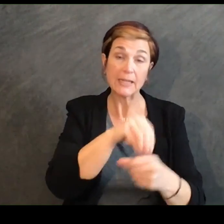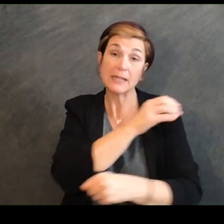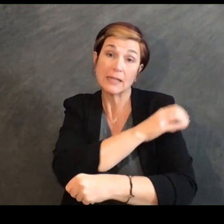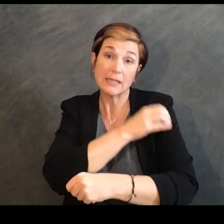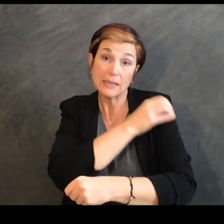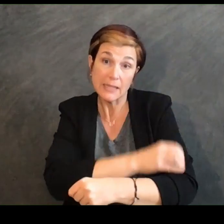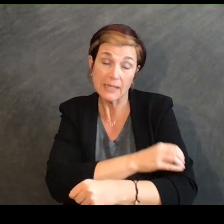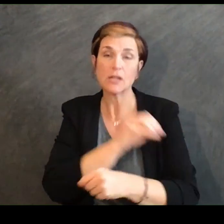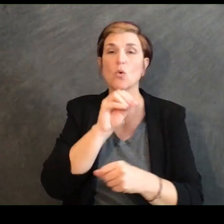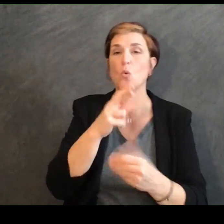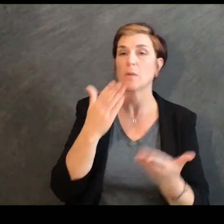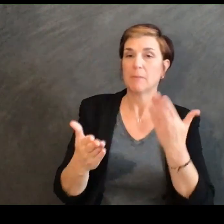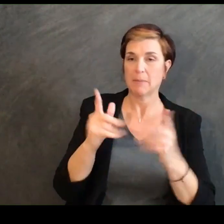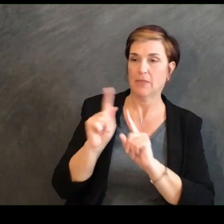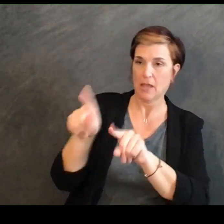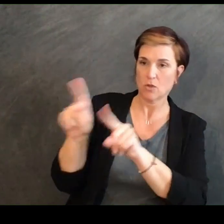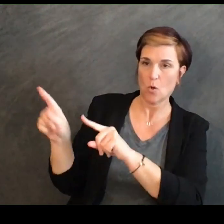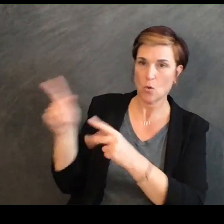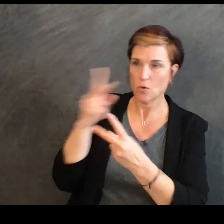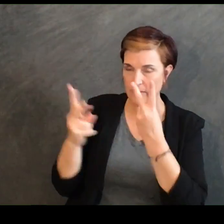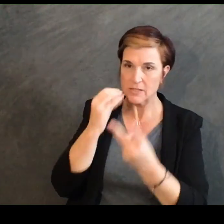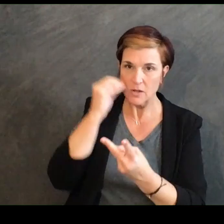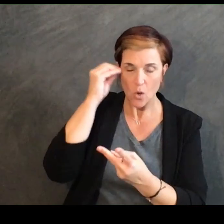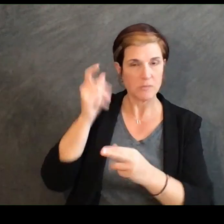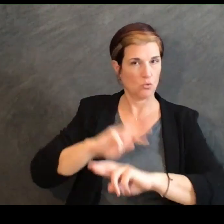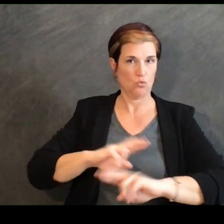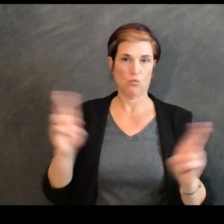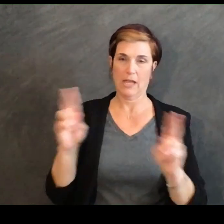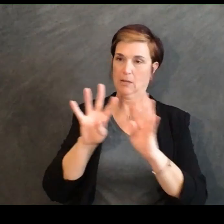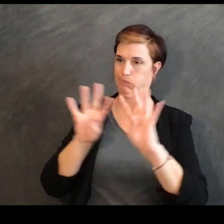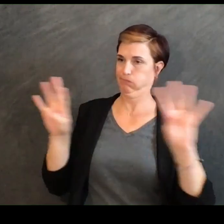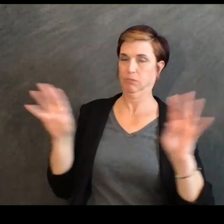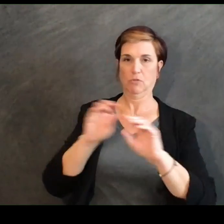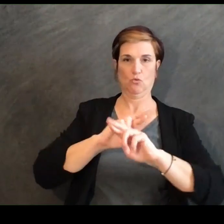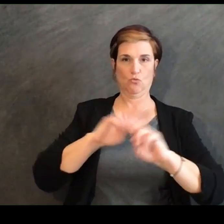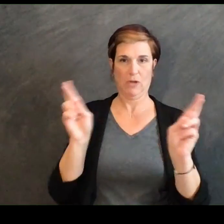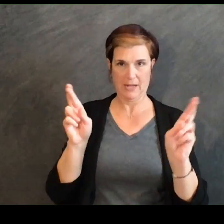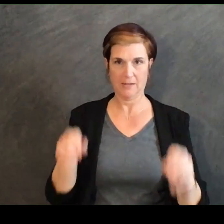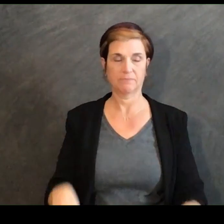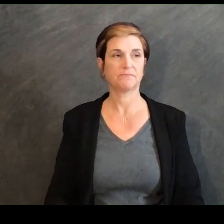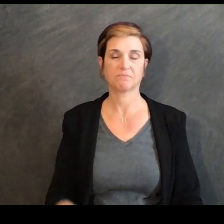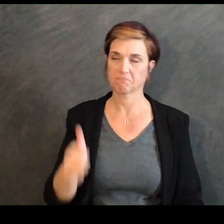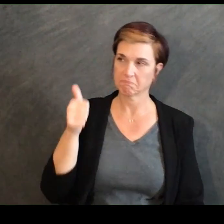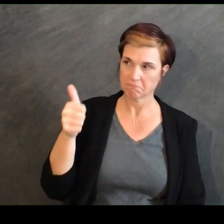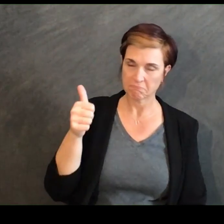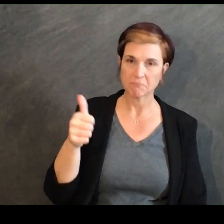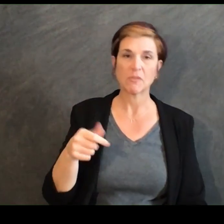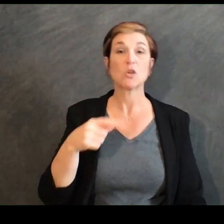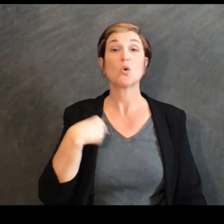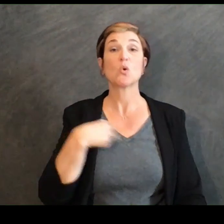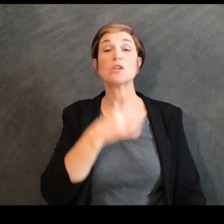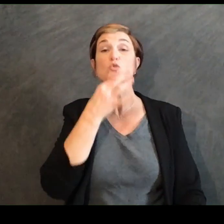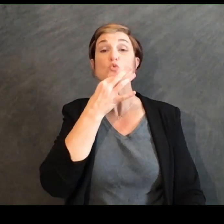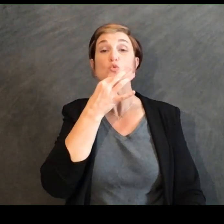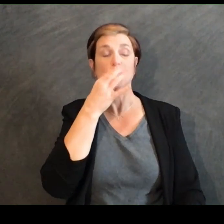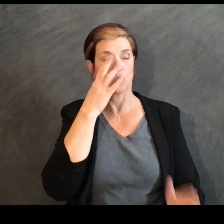you very much changing a lot of the rules regulations for future should this